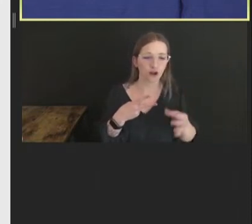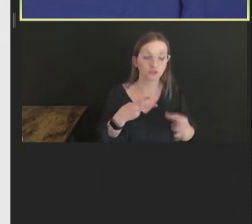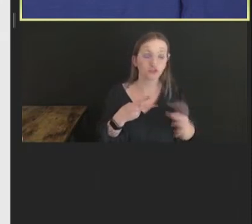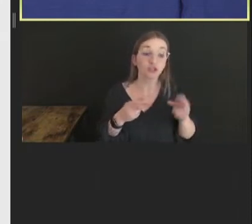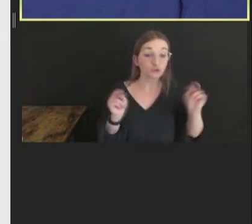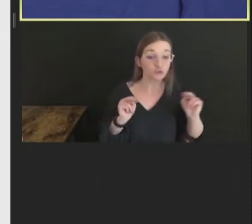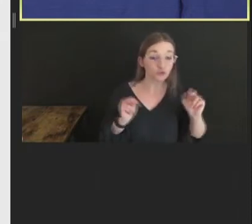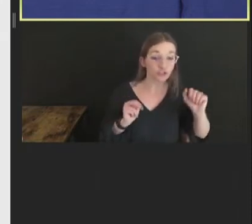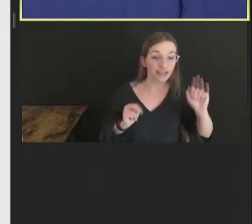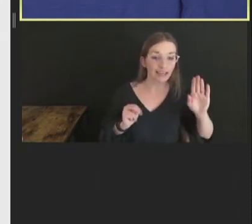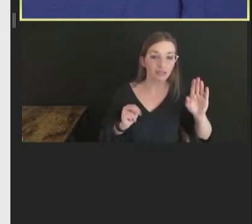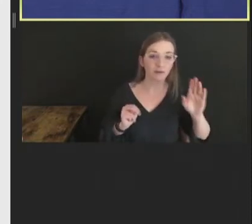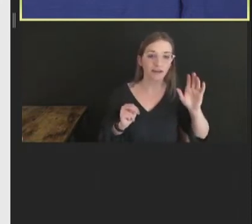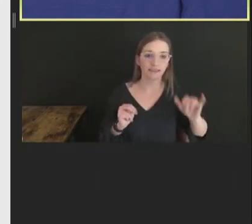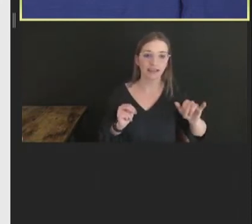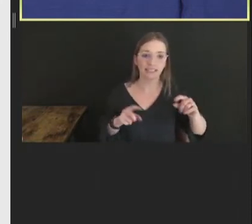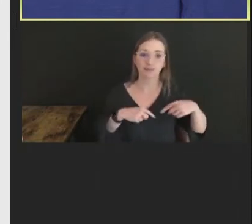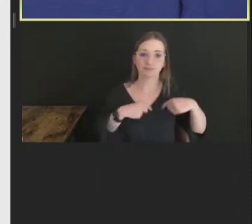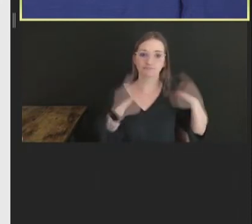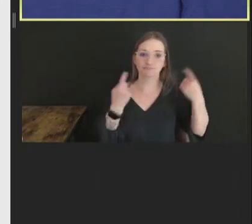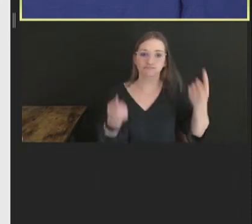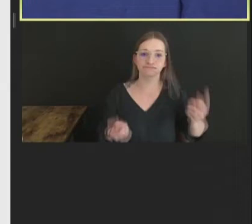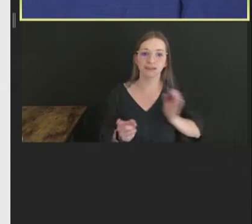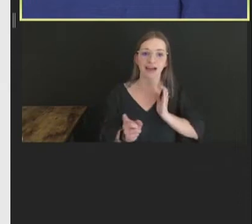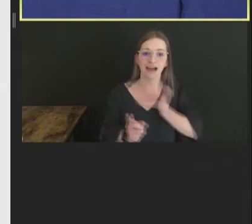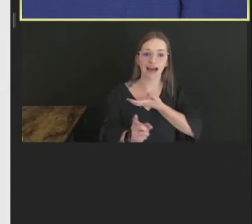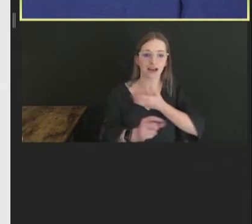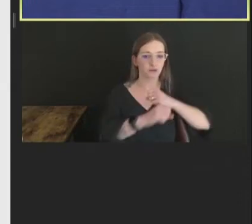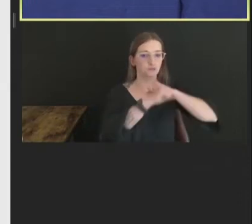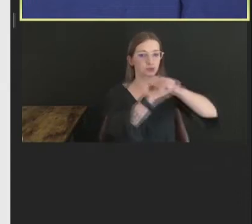have kind of been the defect to correlate of protection if you look at the Gilbert study.